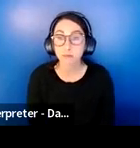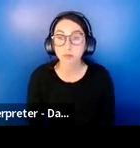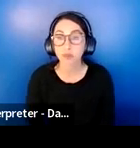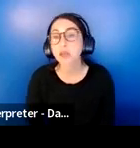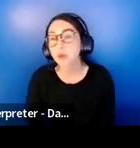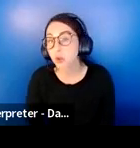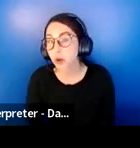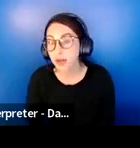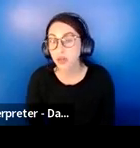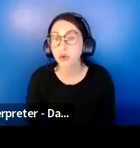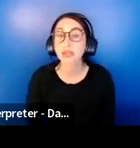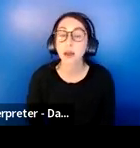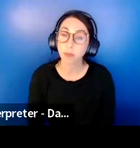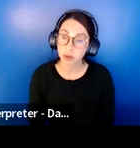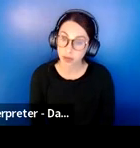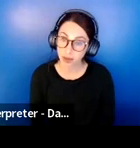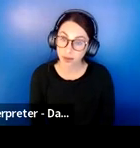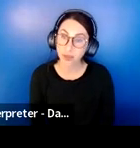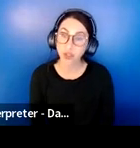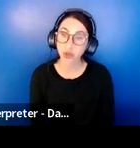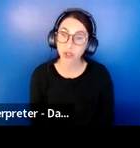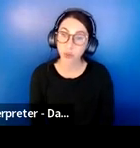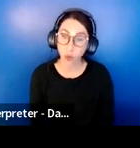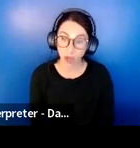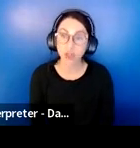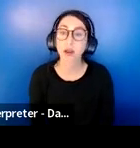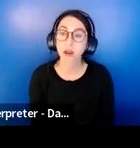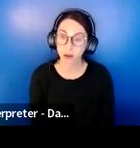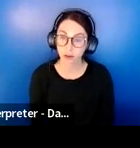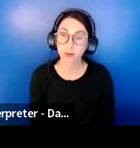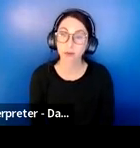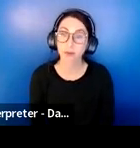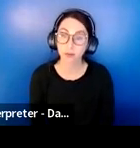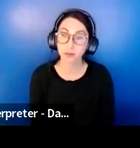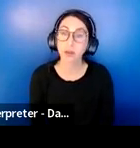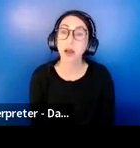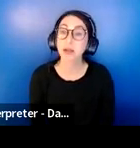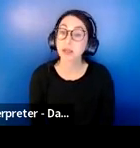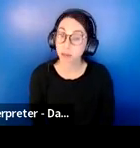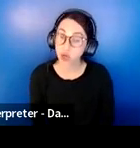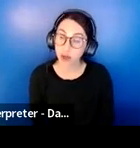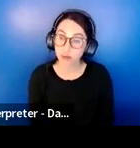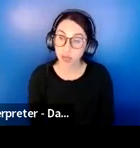ASL Interpreter - Danielle: typically what I do is on Mondays students will watch ASL Interpreter - Danielle: a snapshot video.